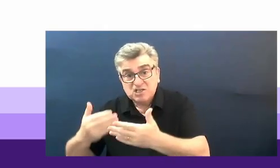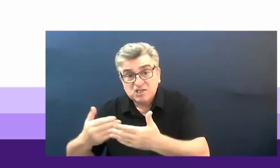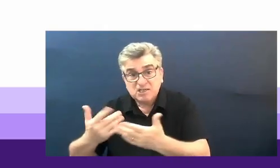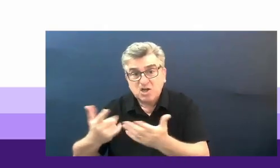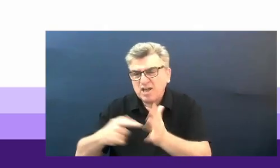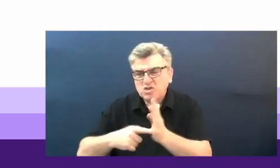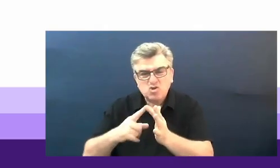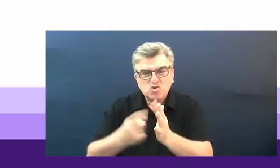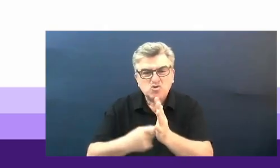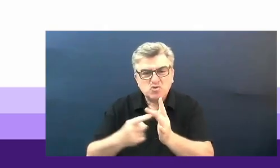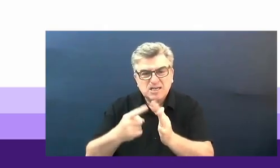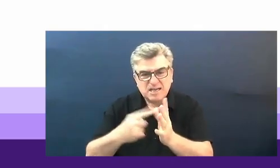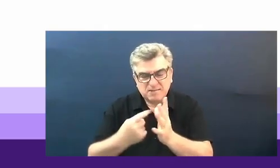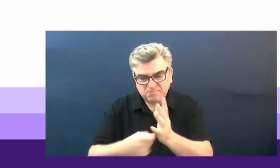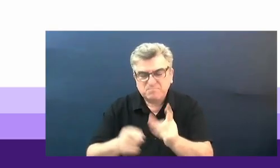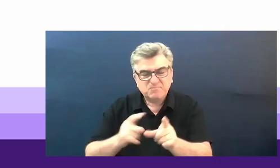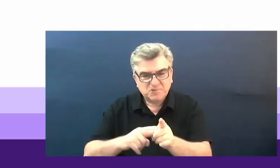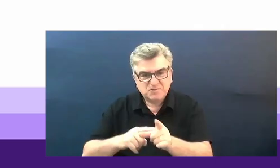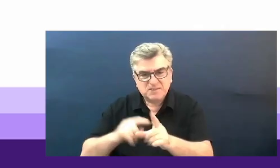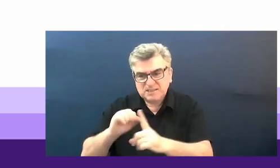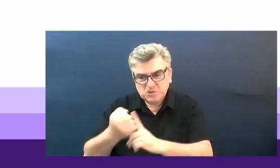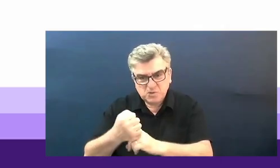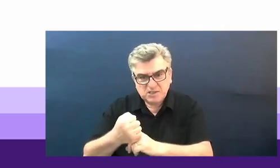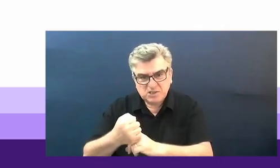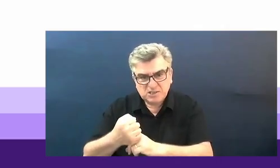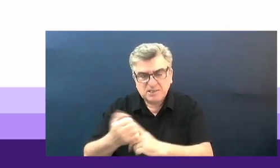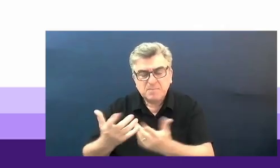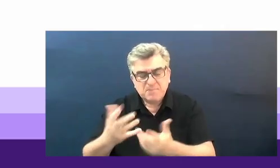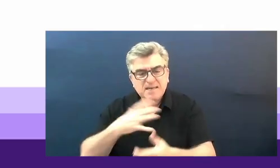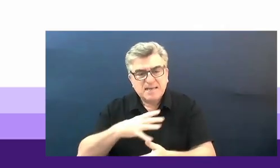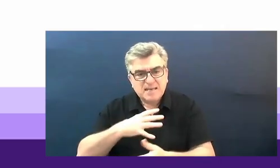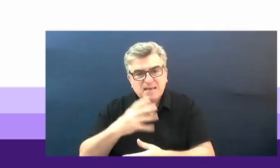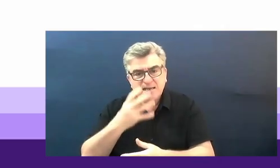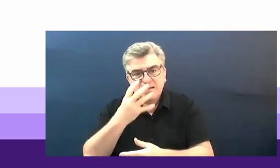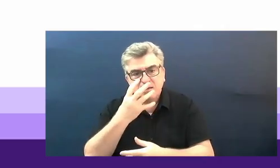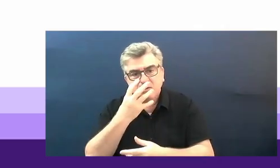those procedures that would need sedation, and also the health professional. So, building these